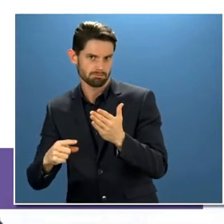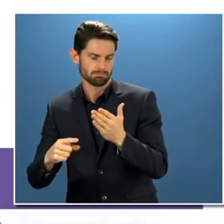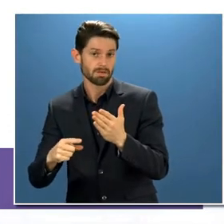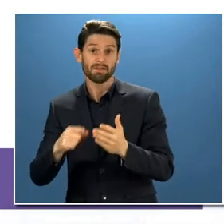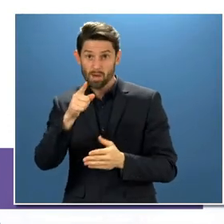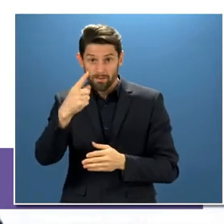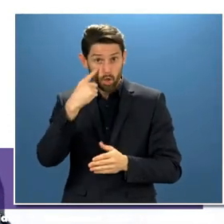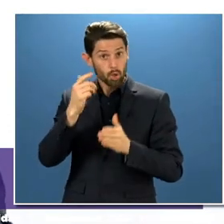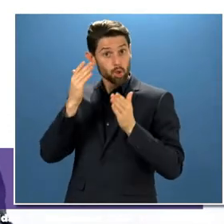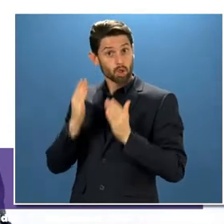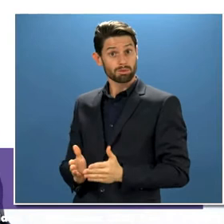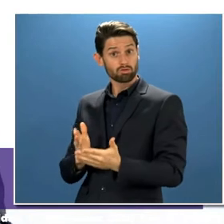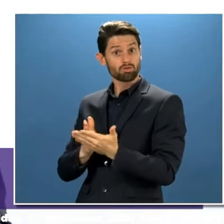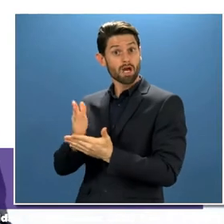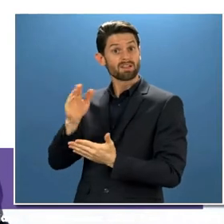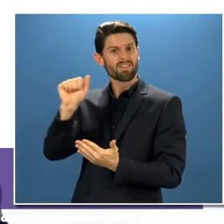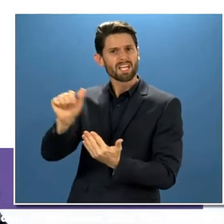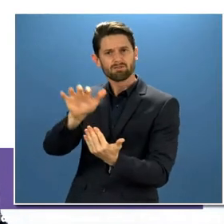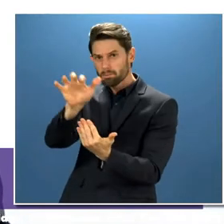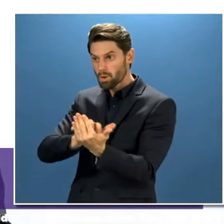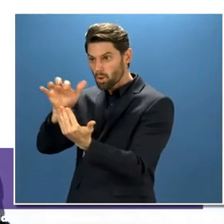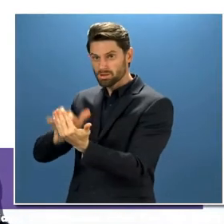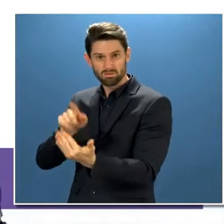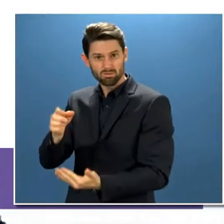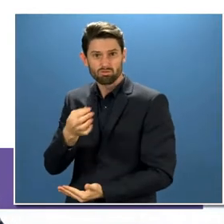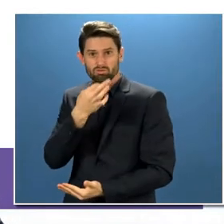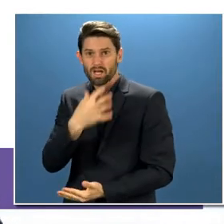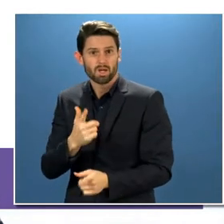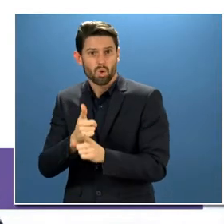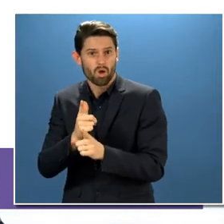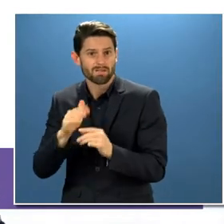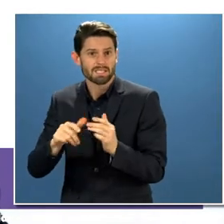of our largest companies, disability is dealt with in a silent manner.